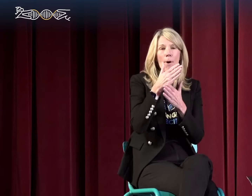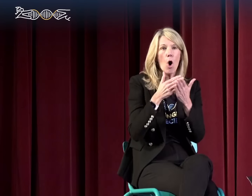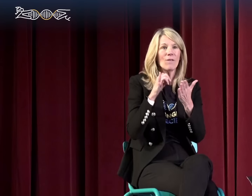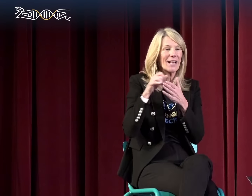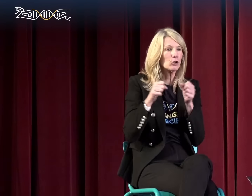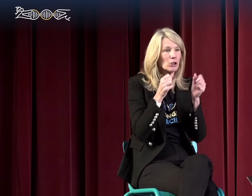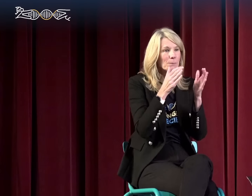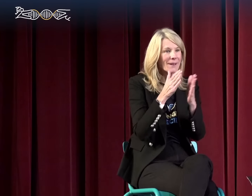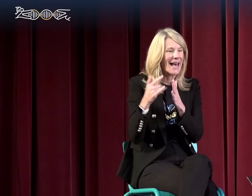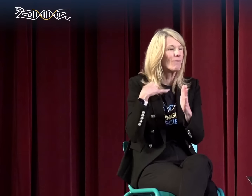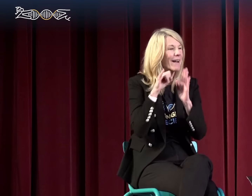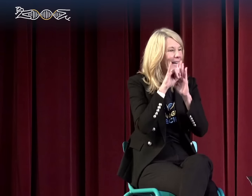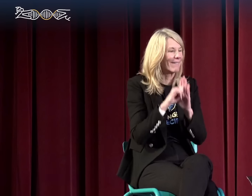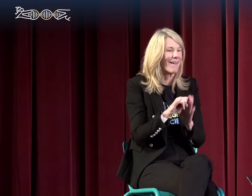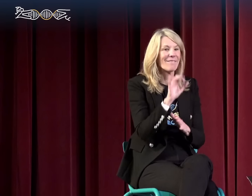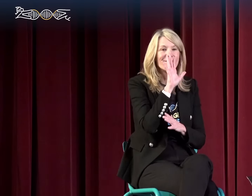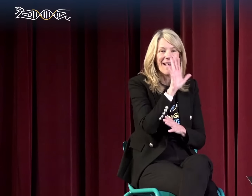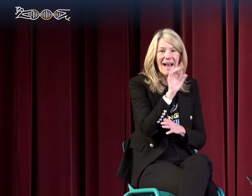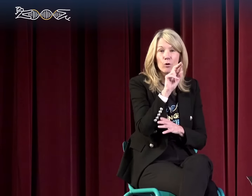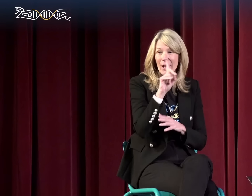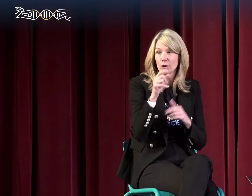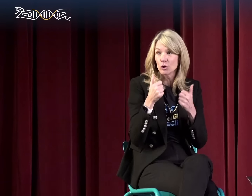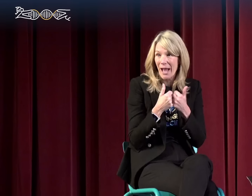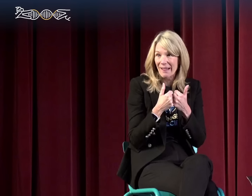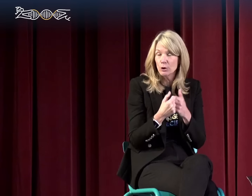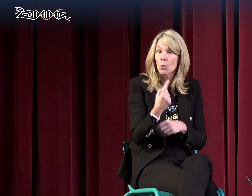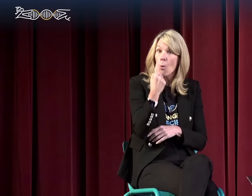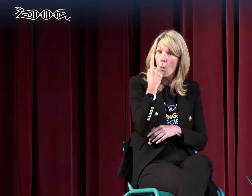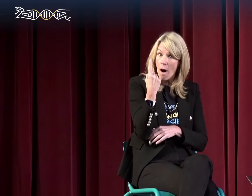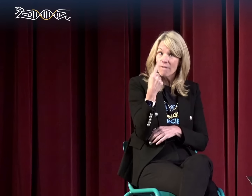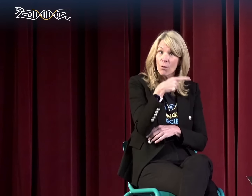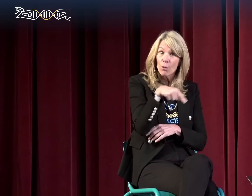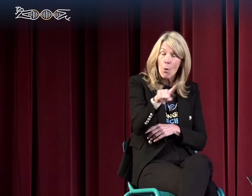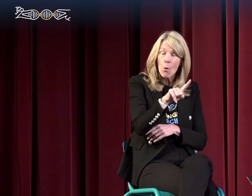university part of strategic plan from what we identified the five grant